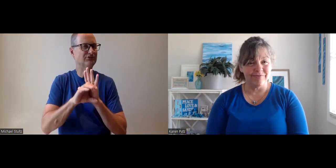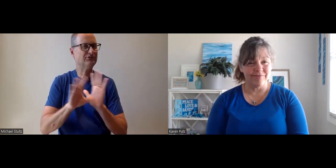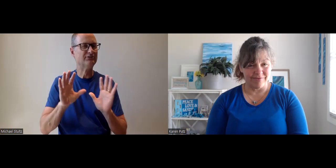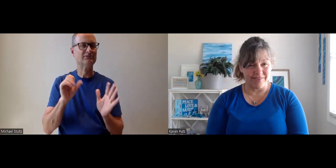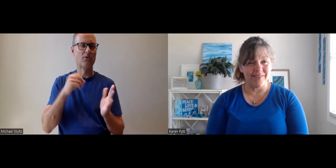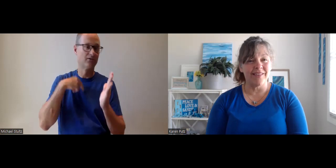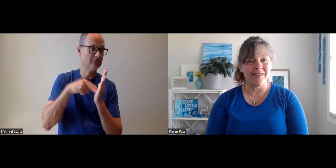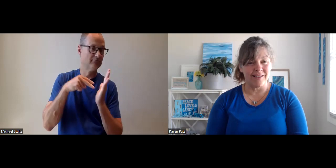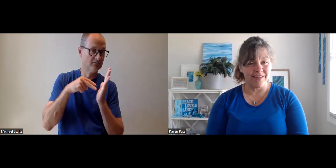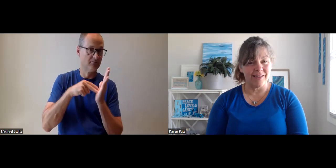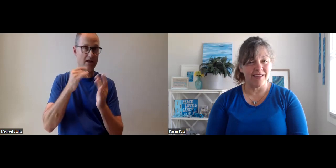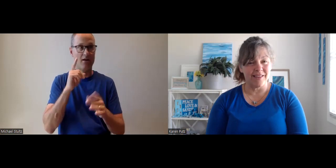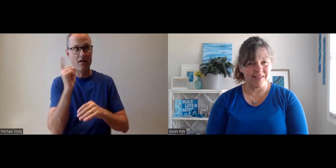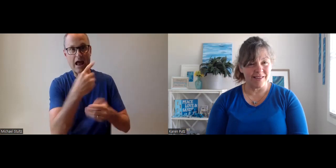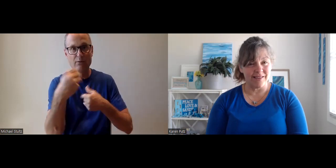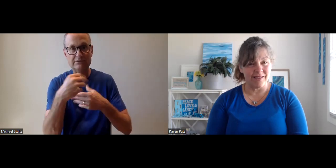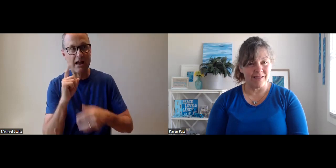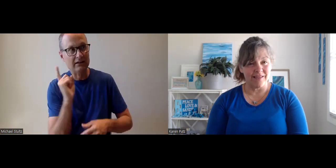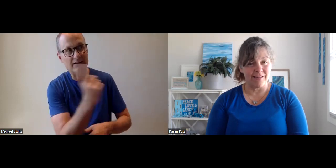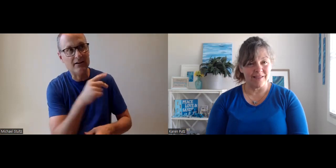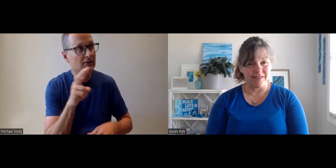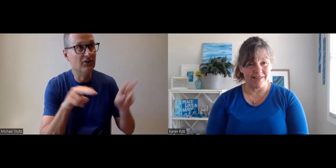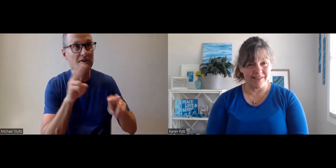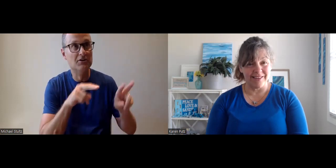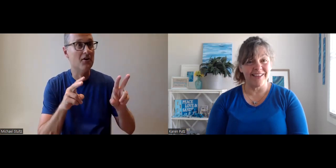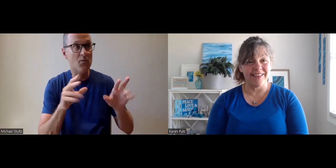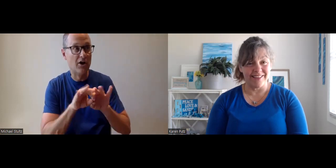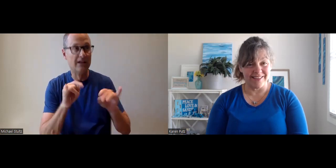So I will look up at the weather and see, and then I'll go out,